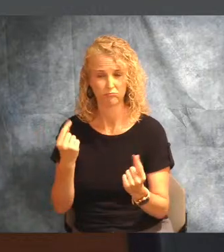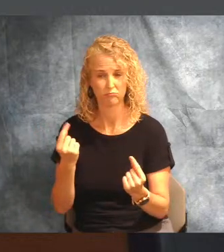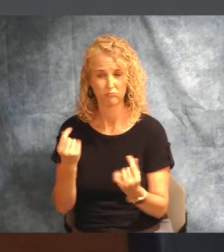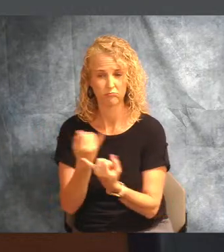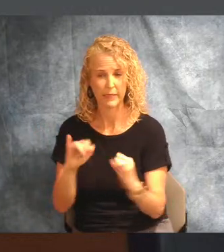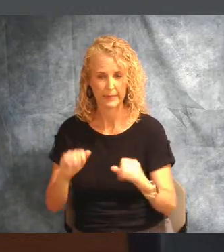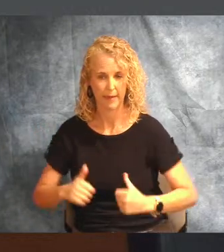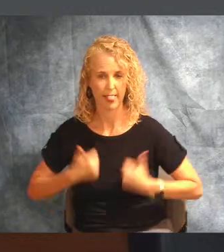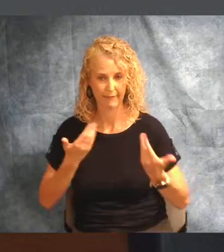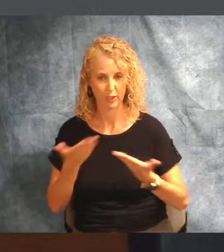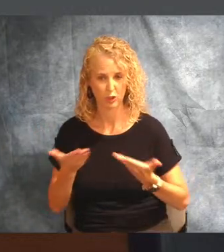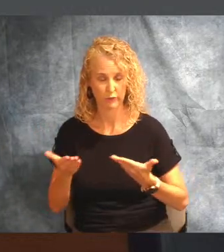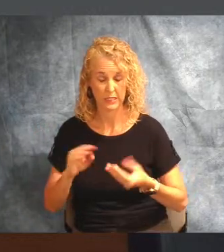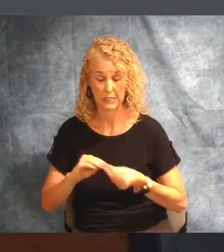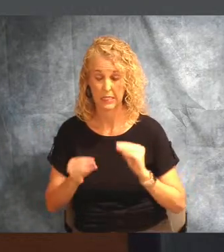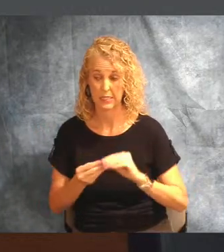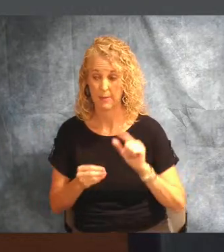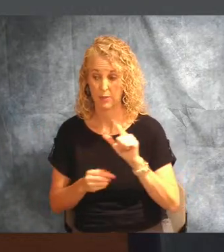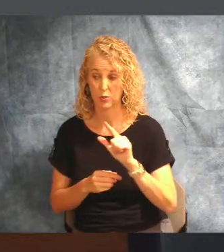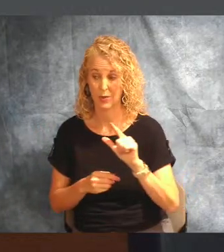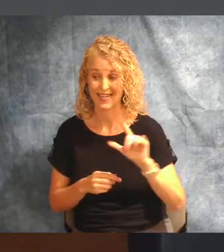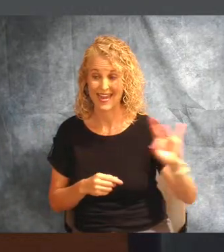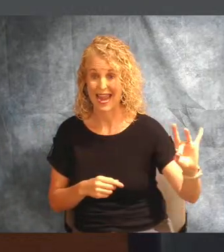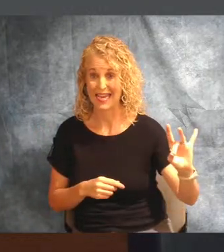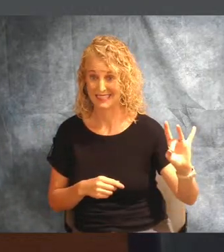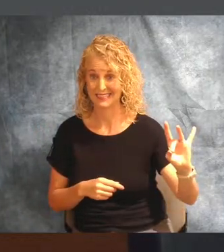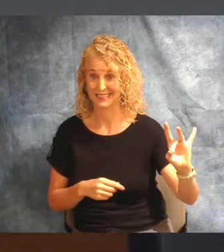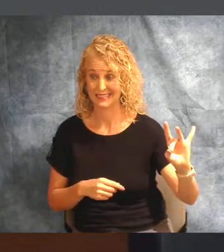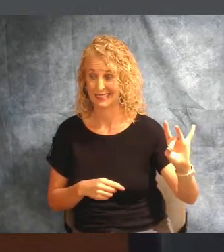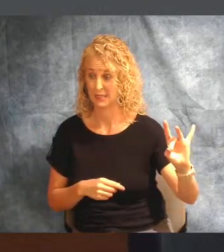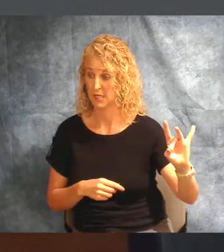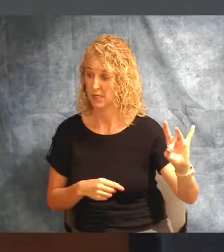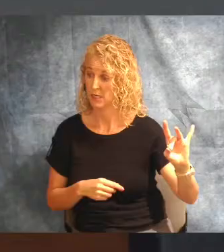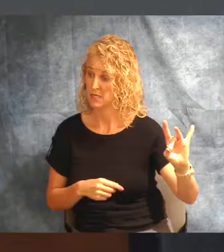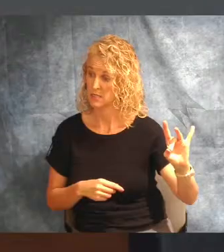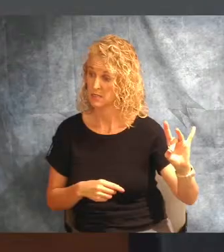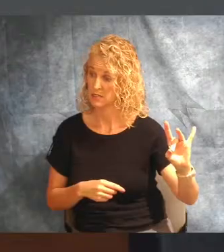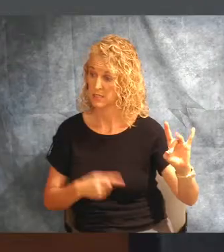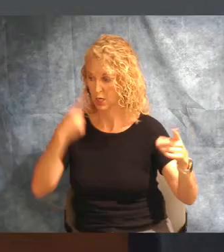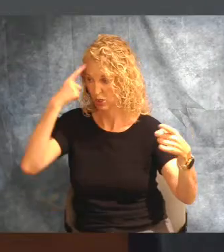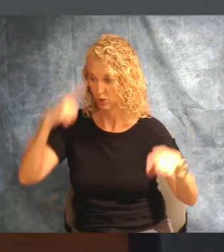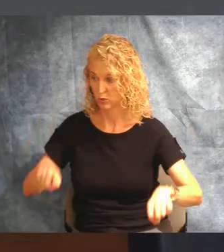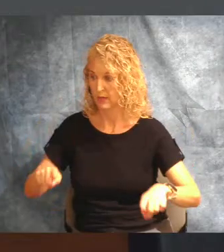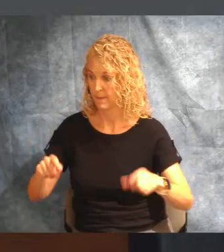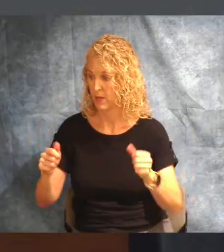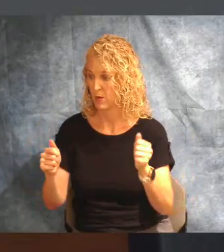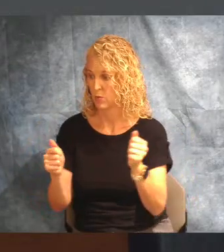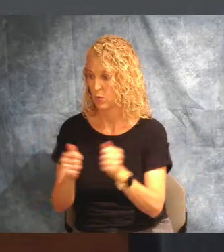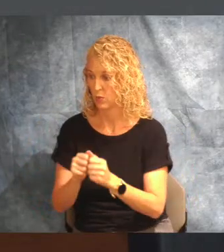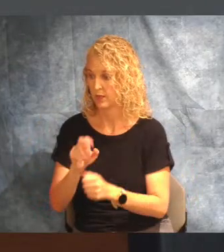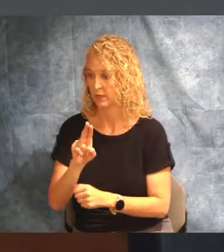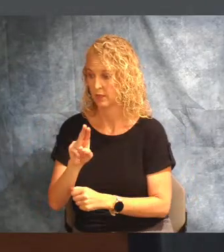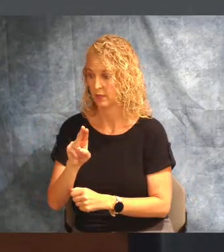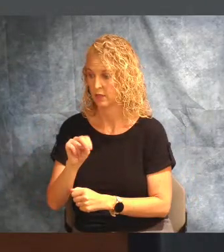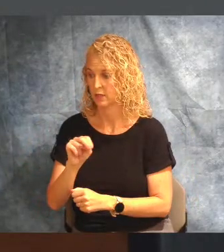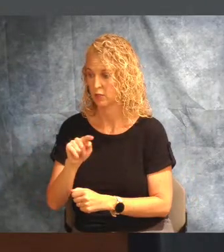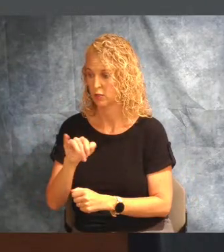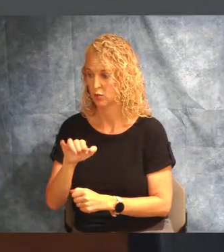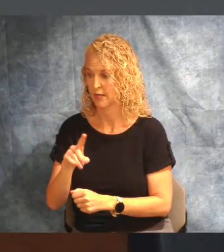And item number 28 is a single source agreement with United Methodist Children and Families